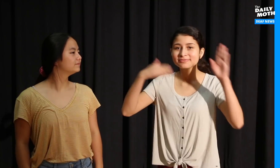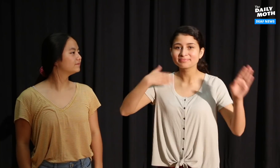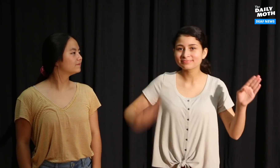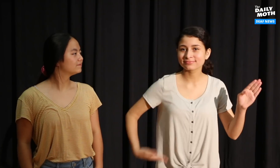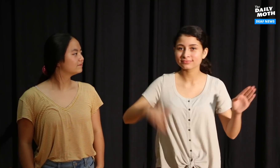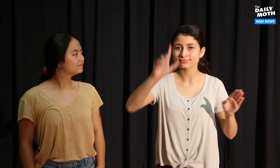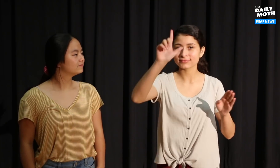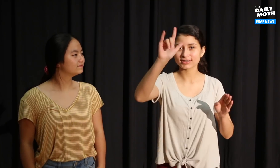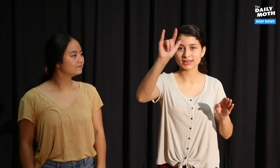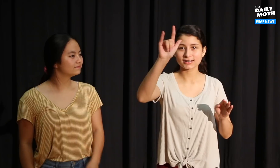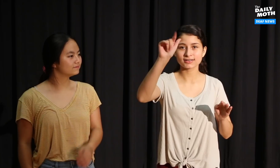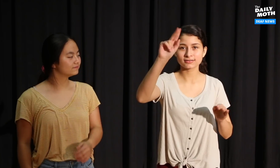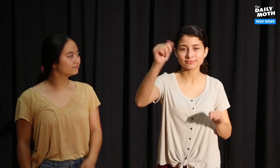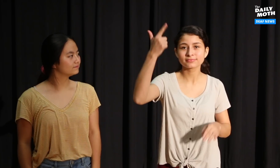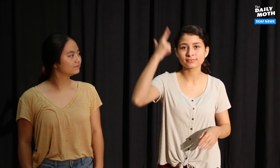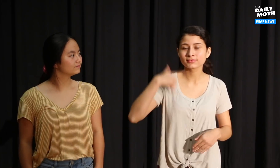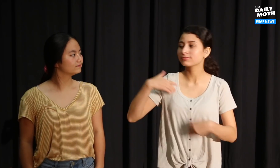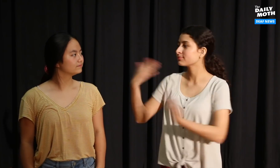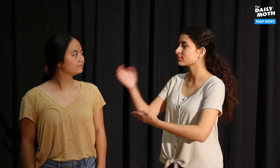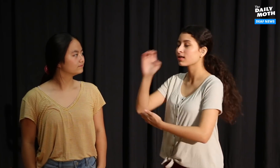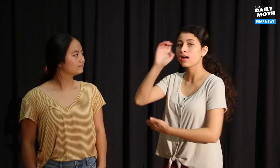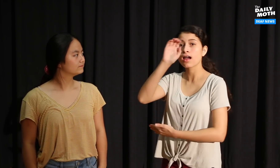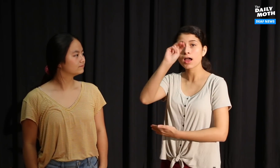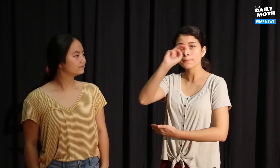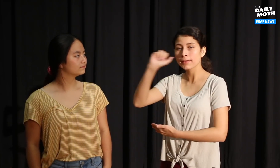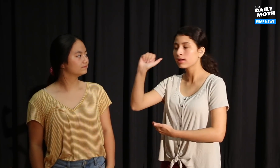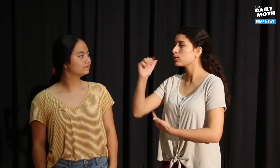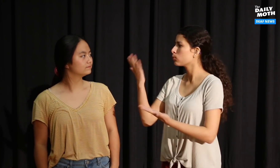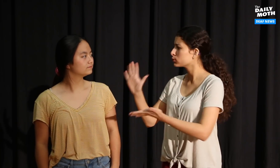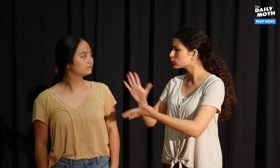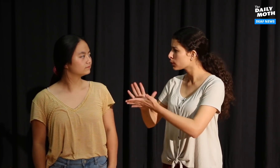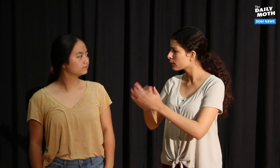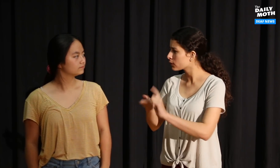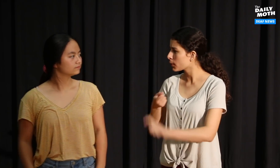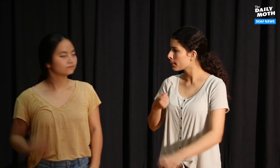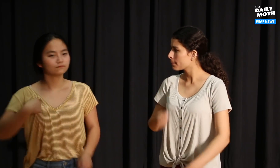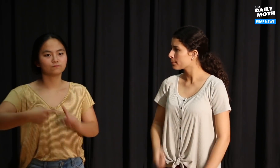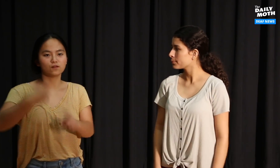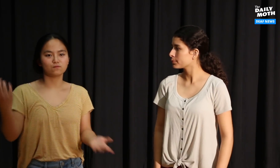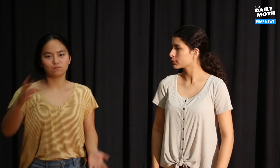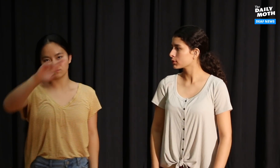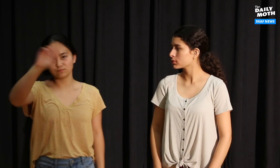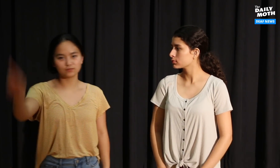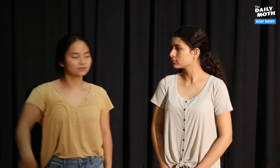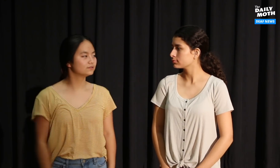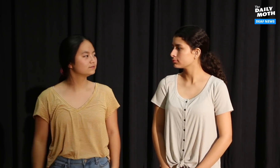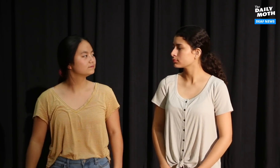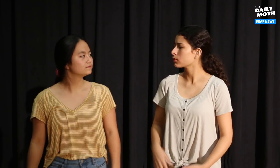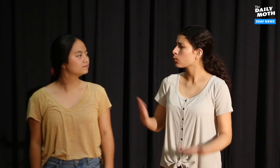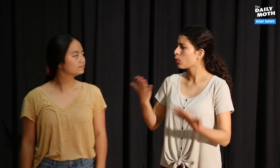Hi, I’m Lillian and this is Emma. Which school are you from? I’m from here in Rochester.